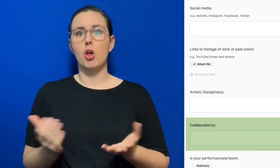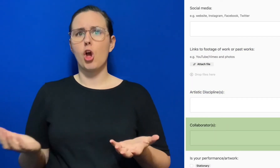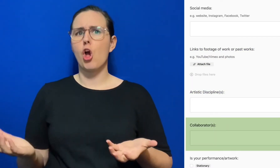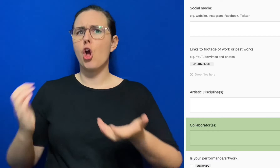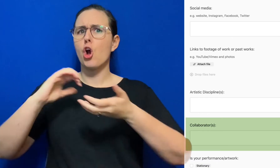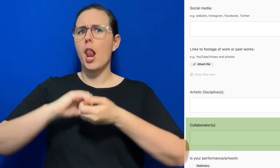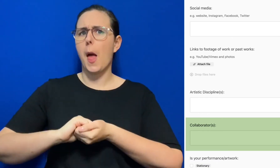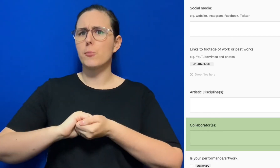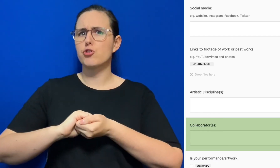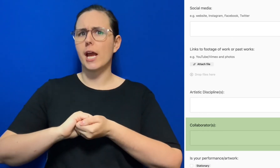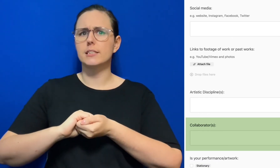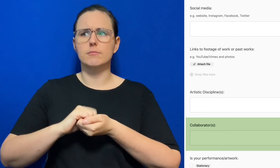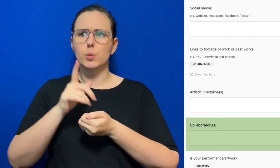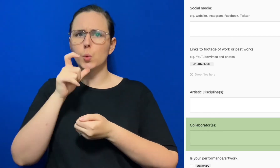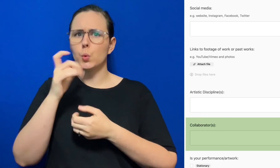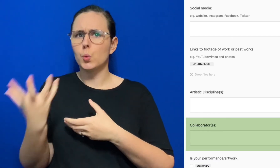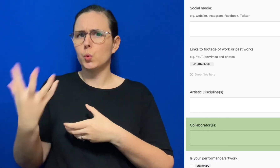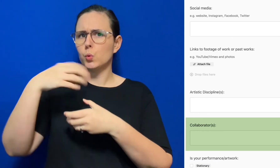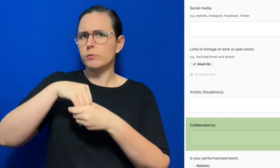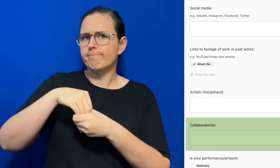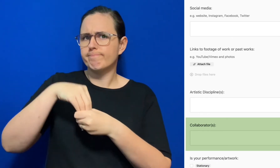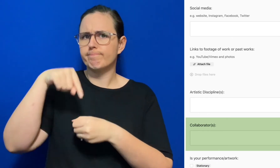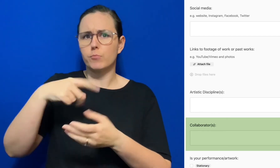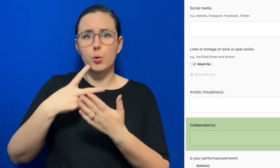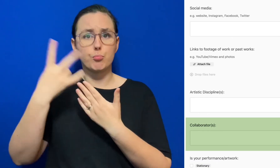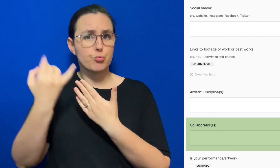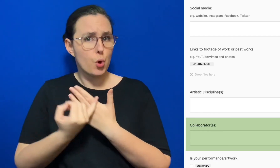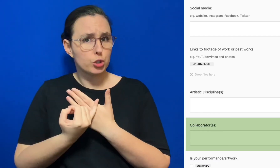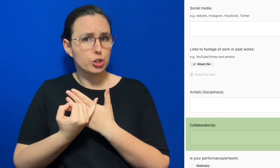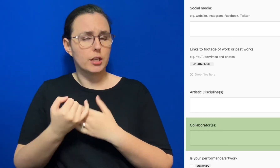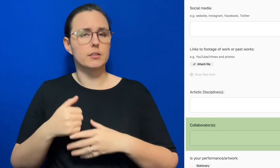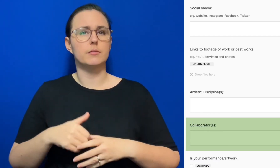Collaborators